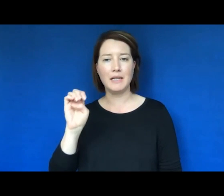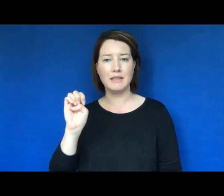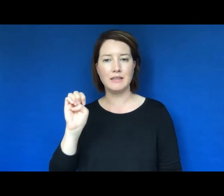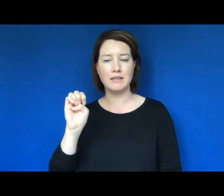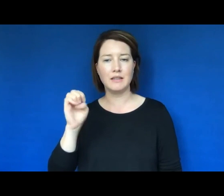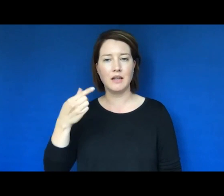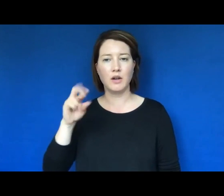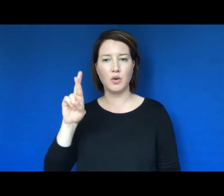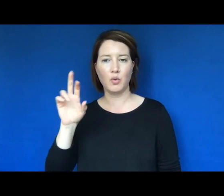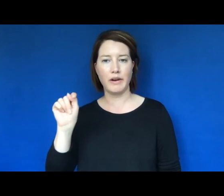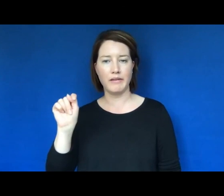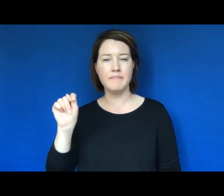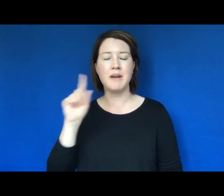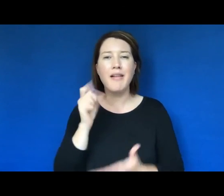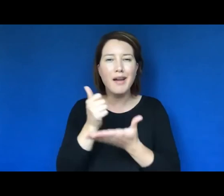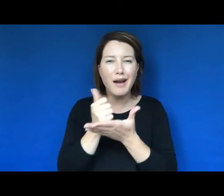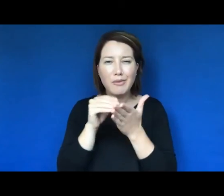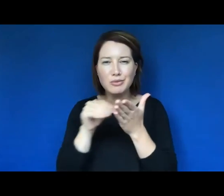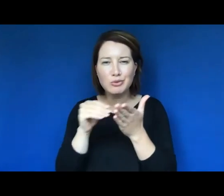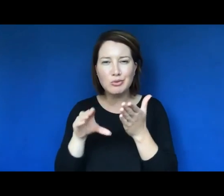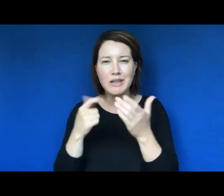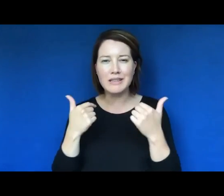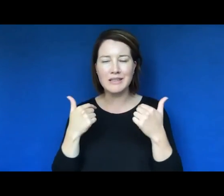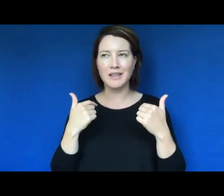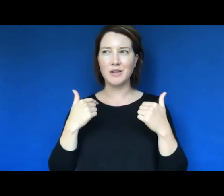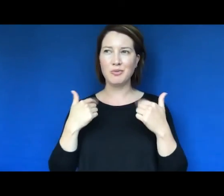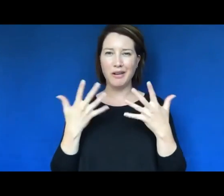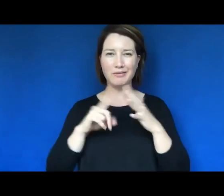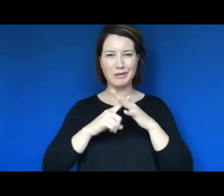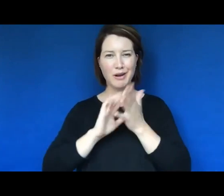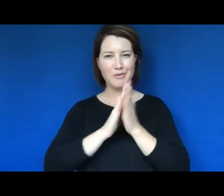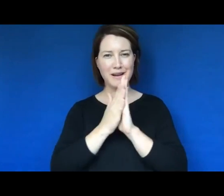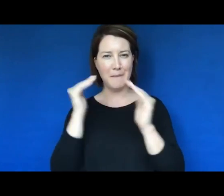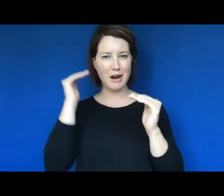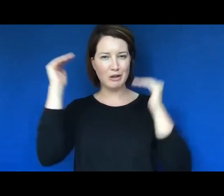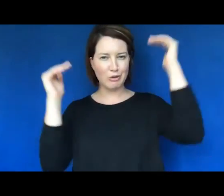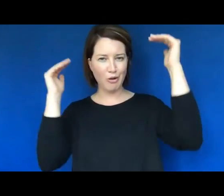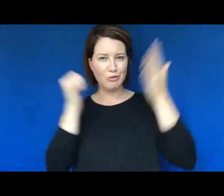students who were at the age where they are becoming an adult be ready for it, and they